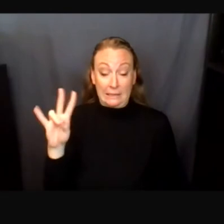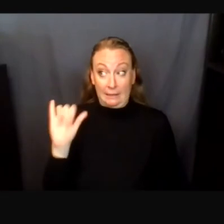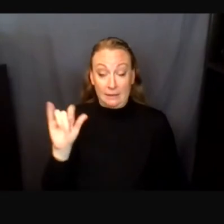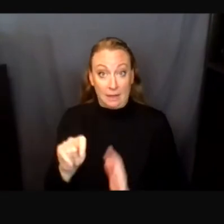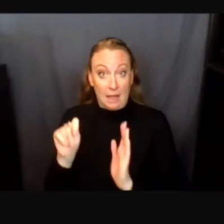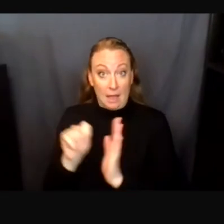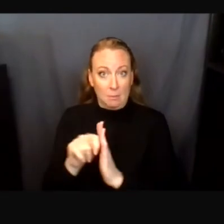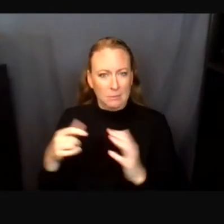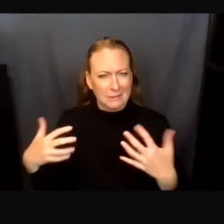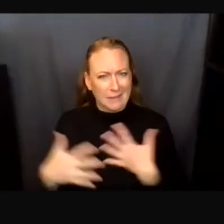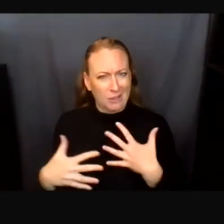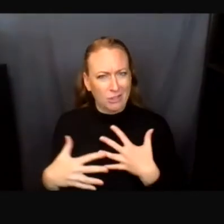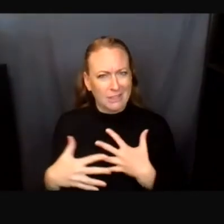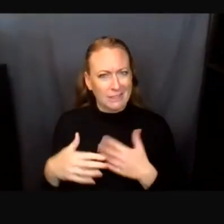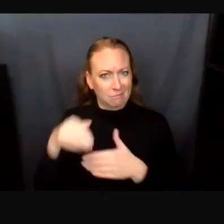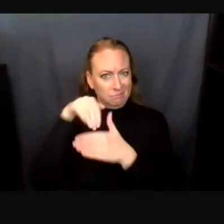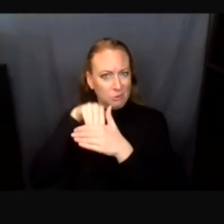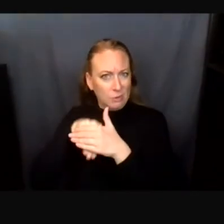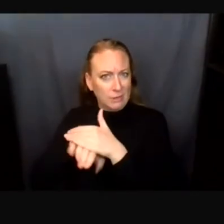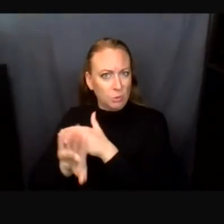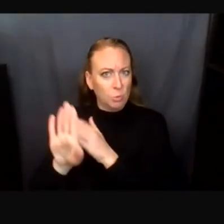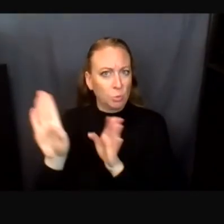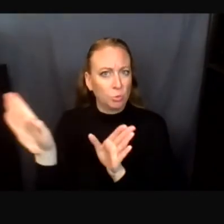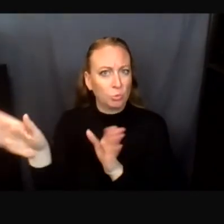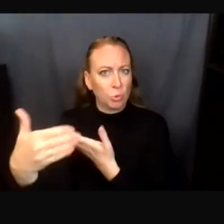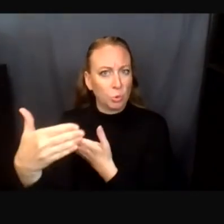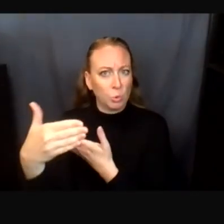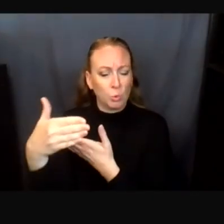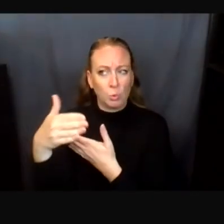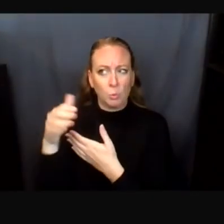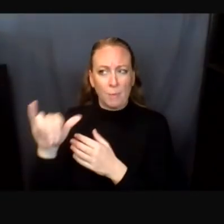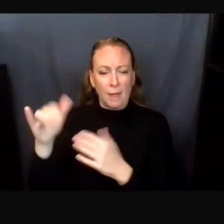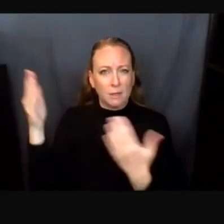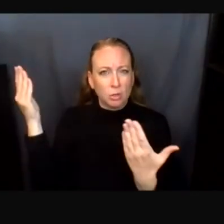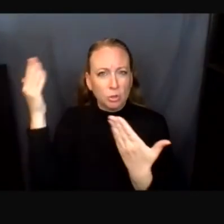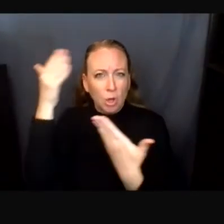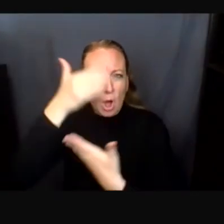You go into a room that's dark with lit candles,